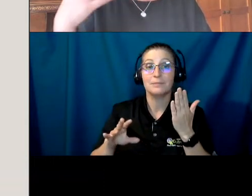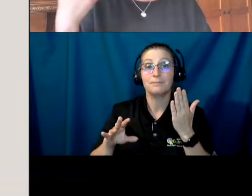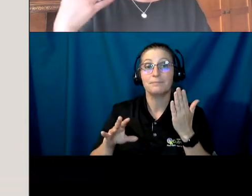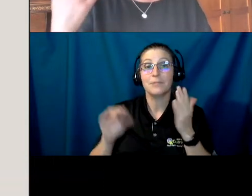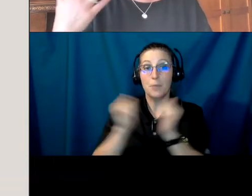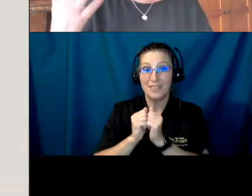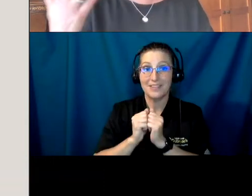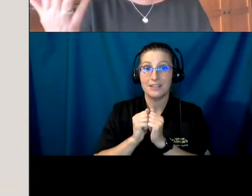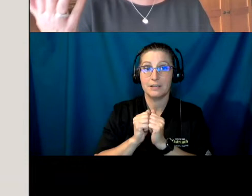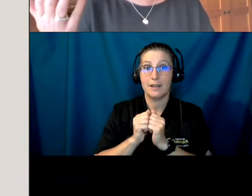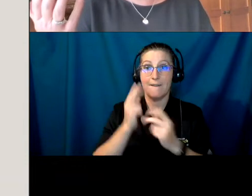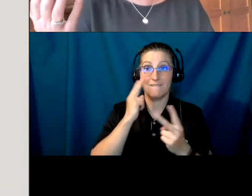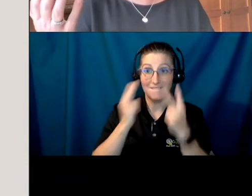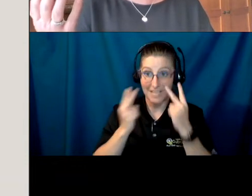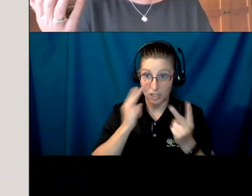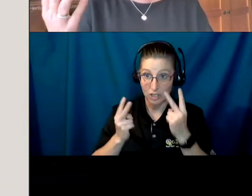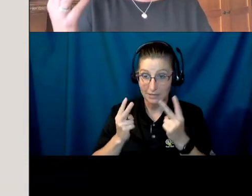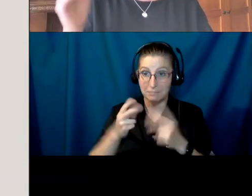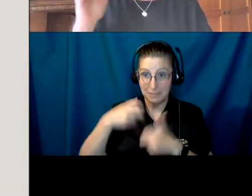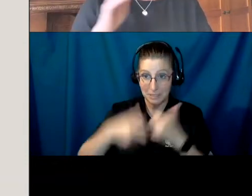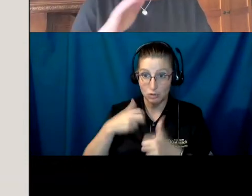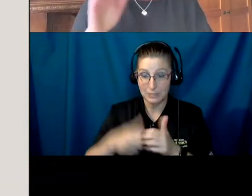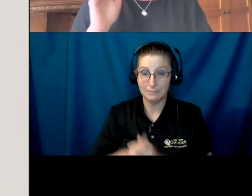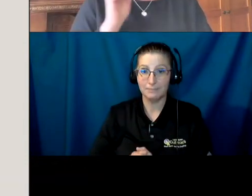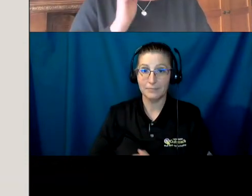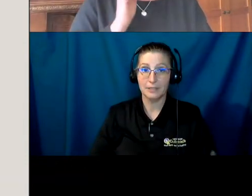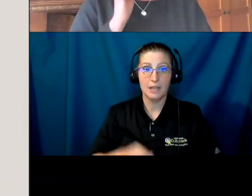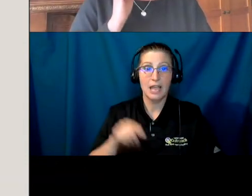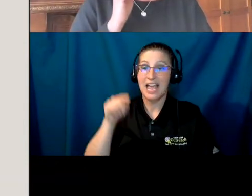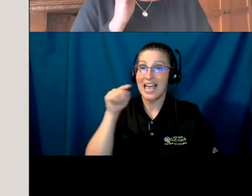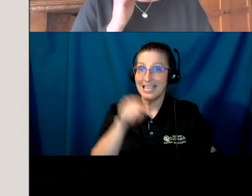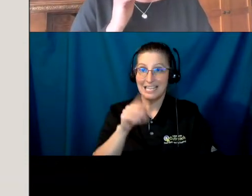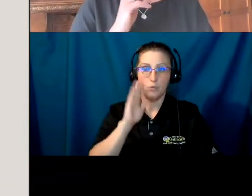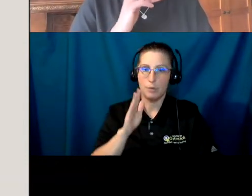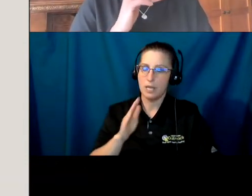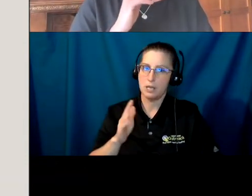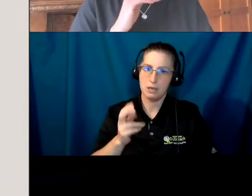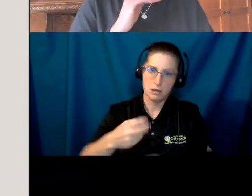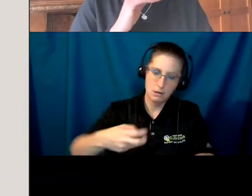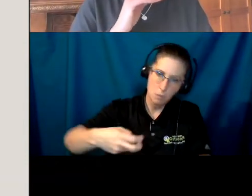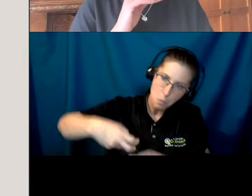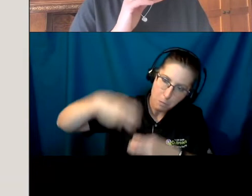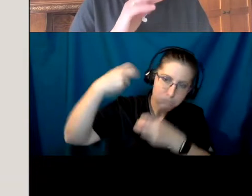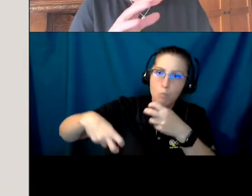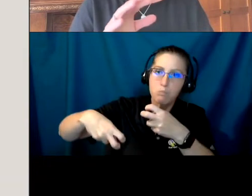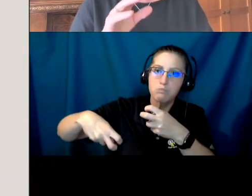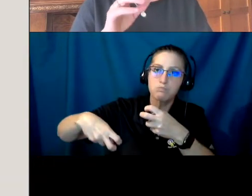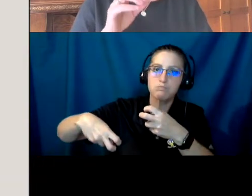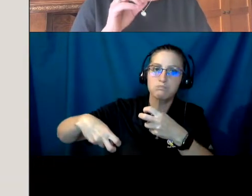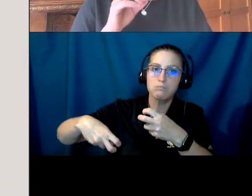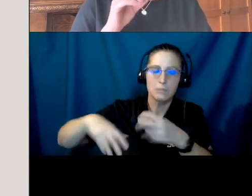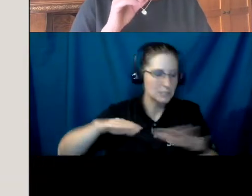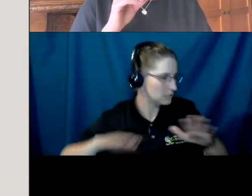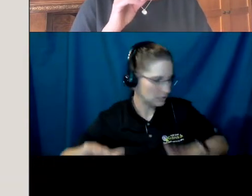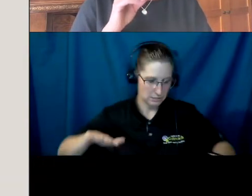vision issues, I think this would be a very, very hard space to maneuver. And there were